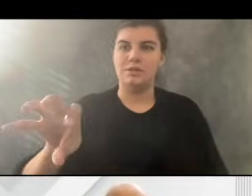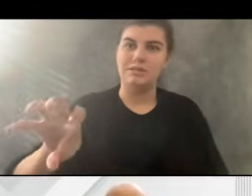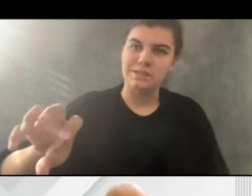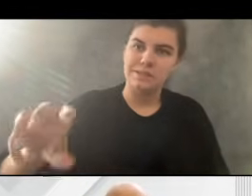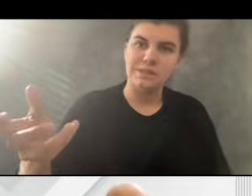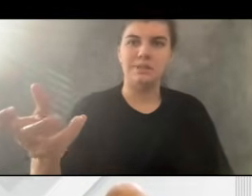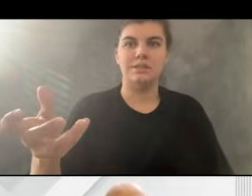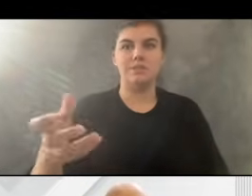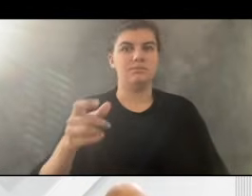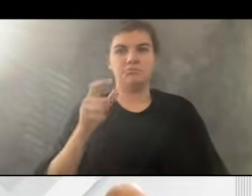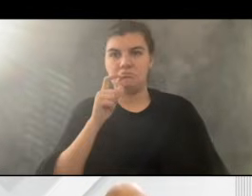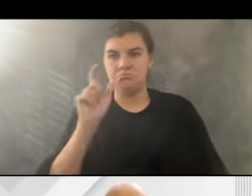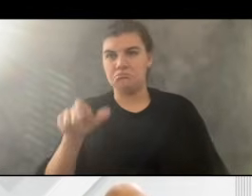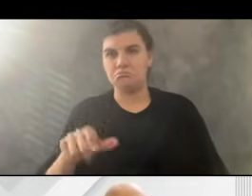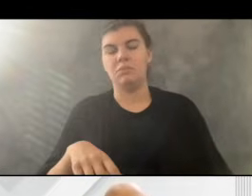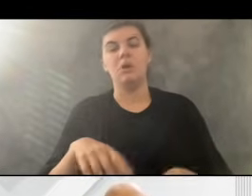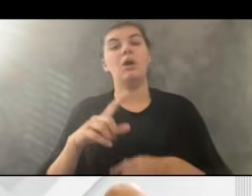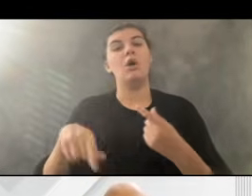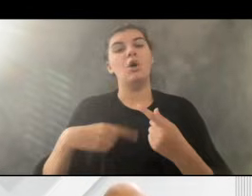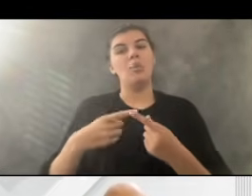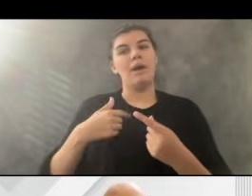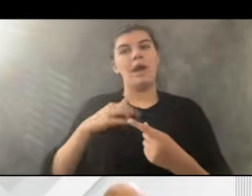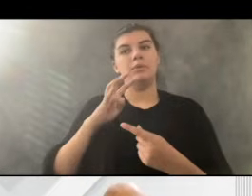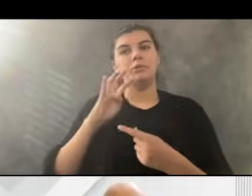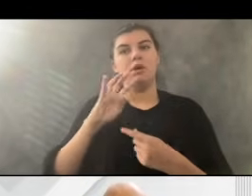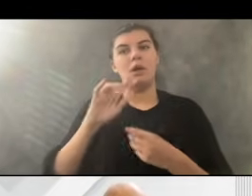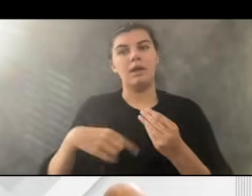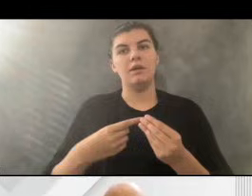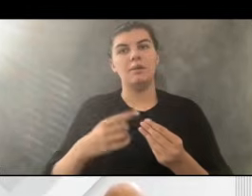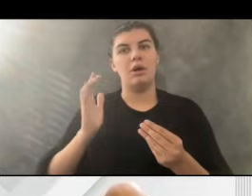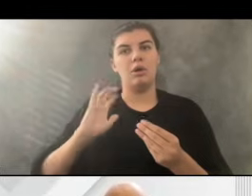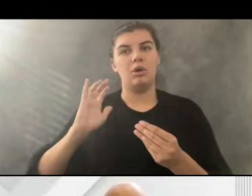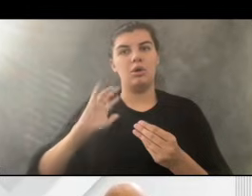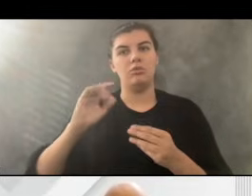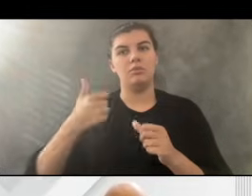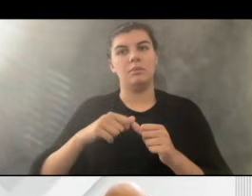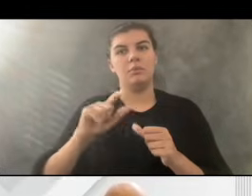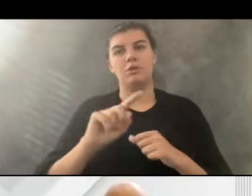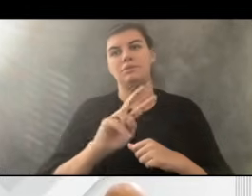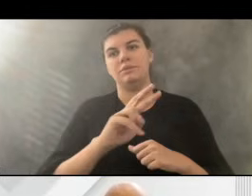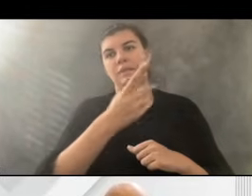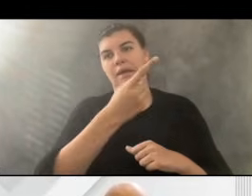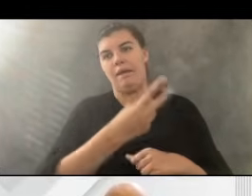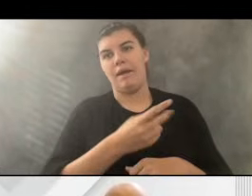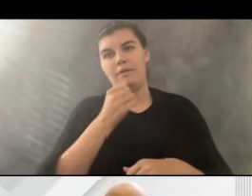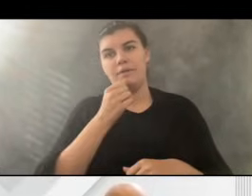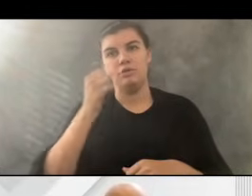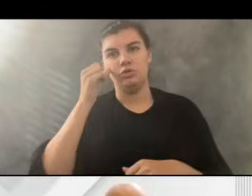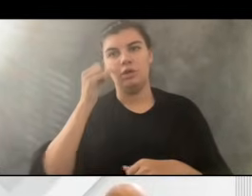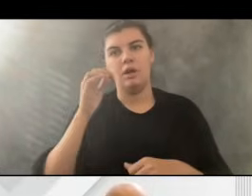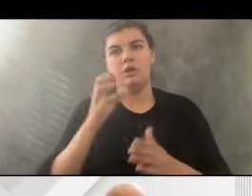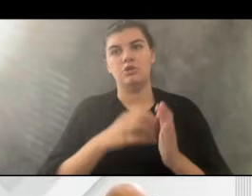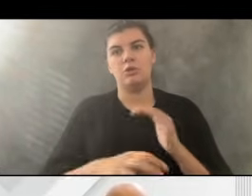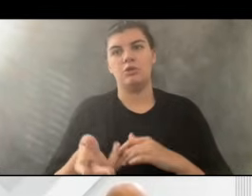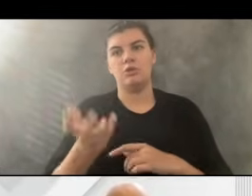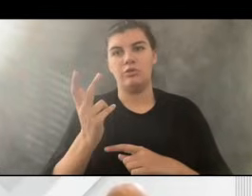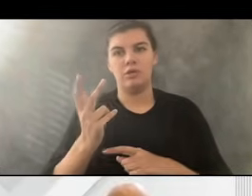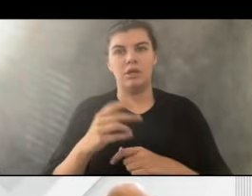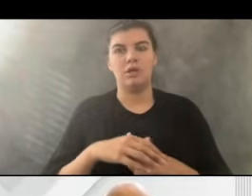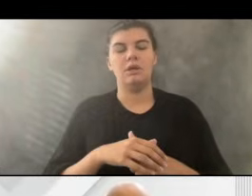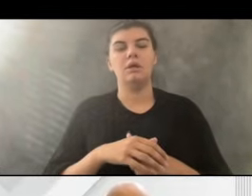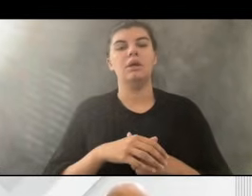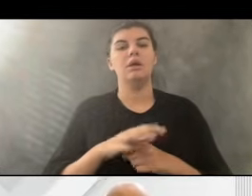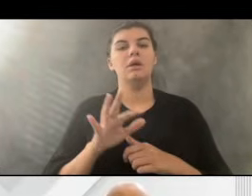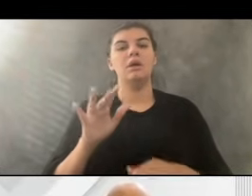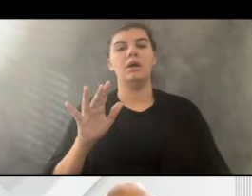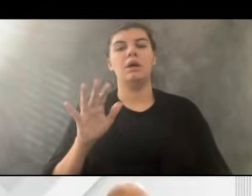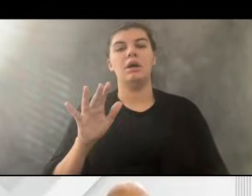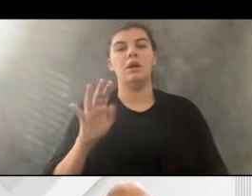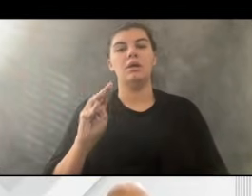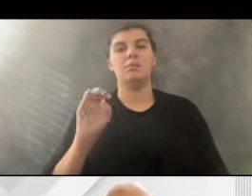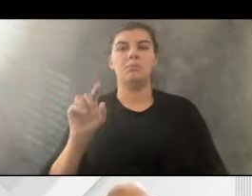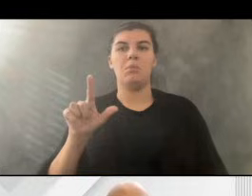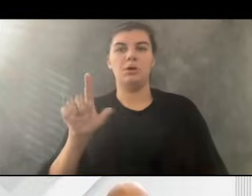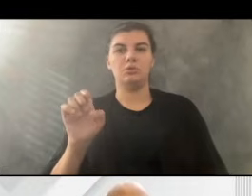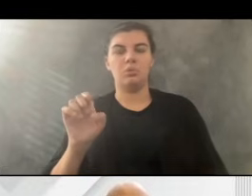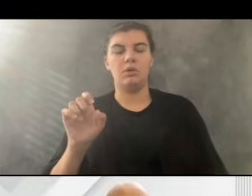you remember when I was talking in the second half of of chapter 3's module, you